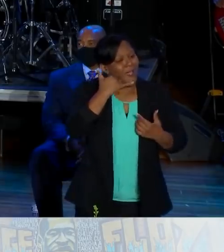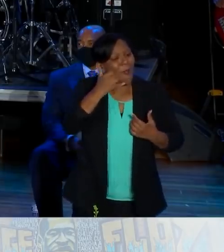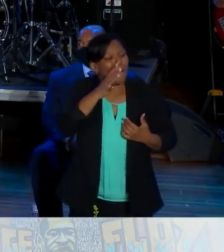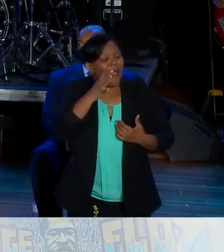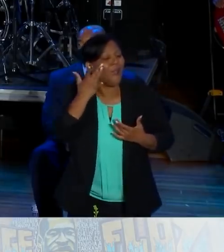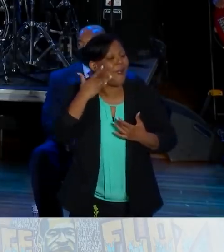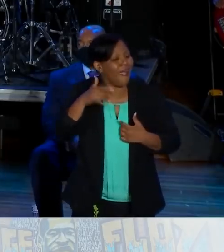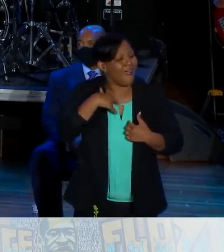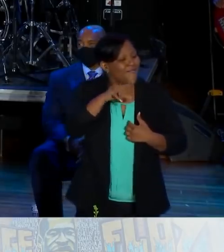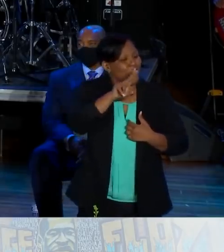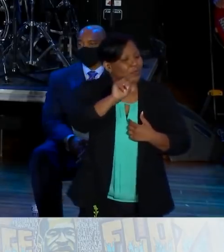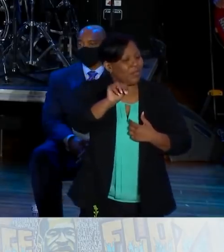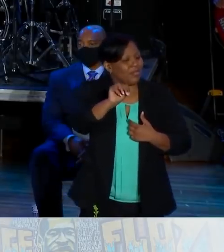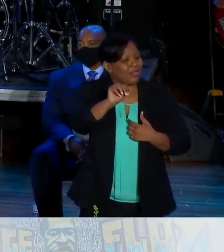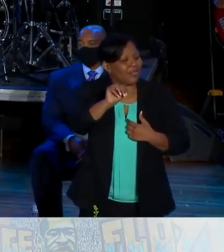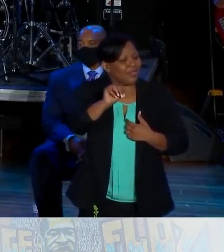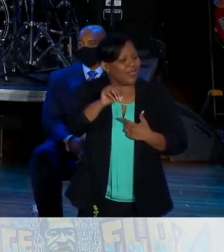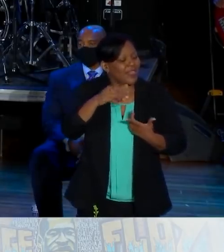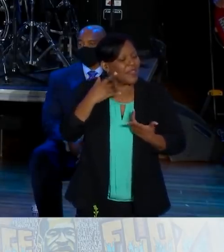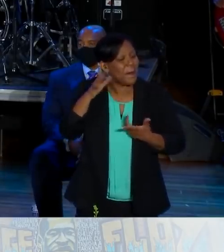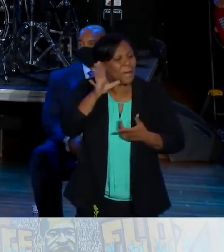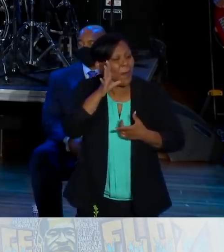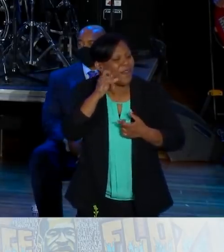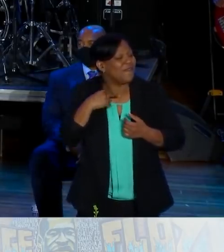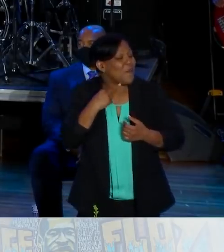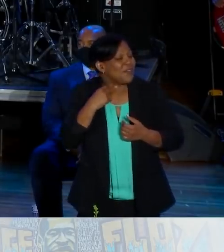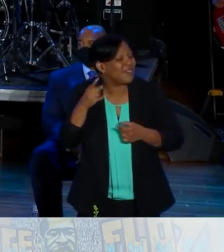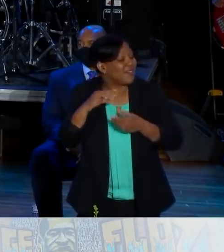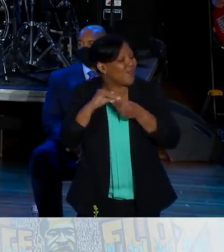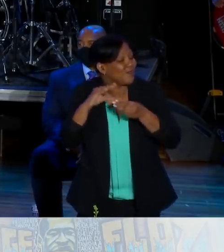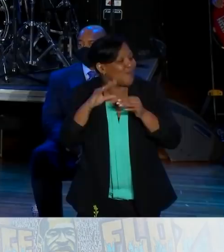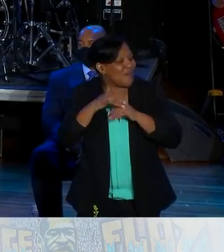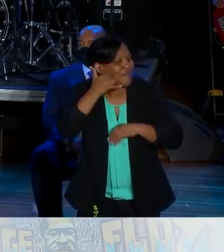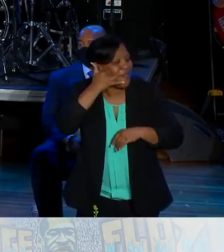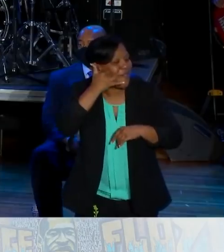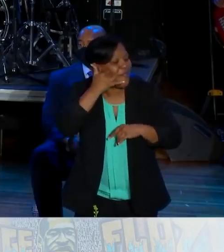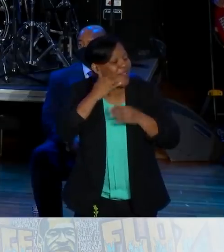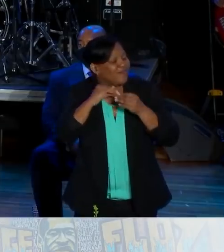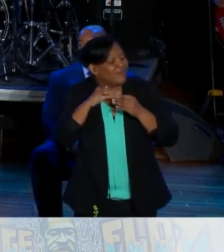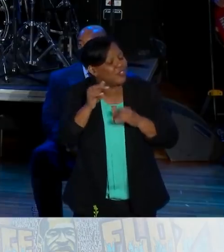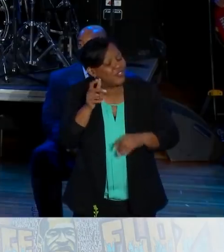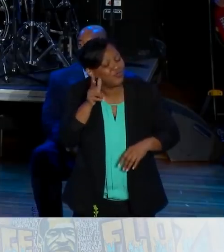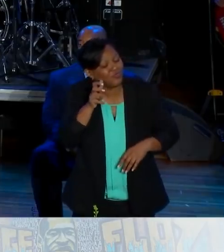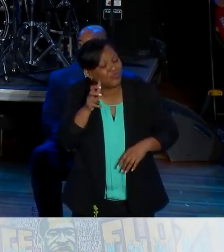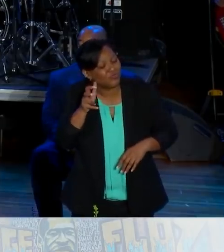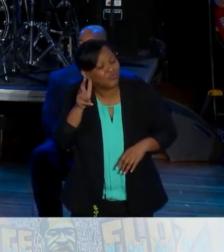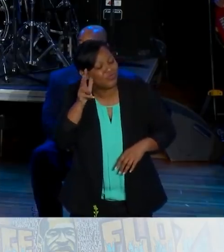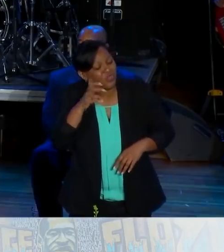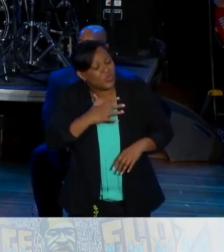AGO BUT I STILL TRY TO TALK TO HER SOMETIMES TO DIAL THE VOICE MAIL TO HEAR IT AND I STILL